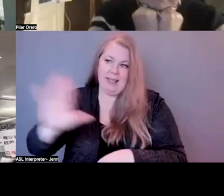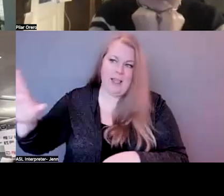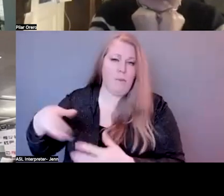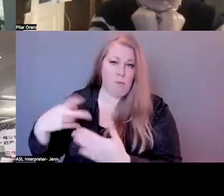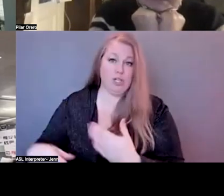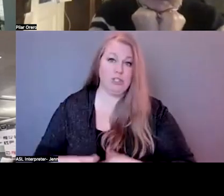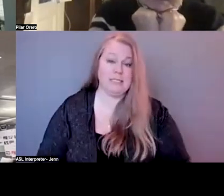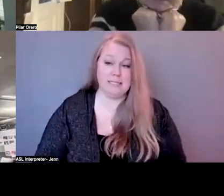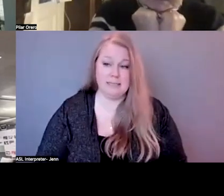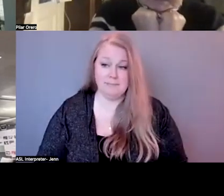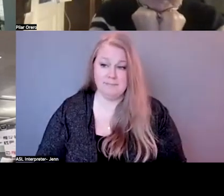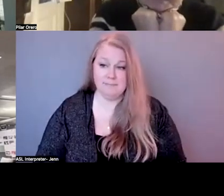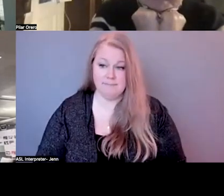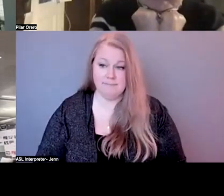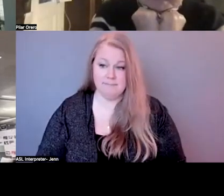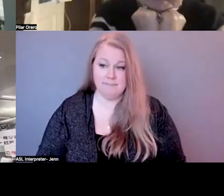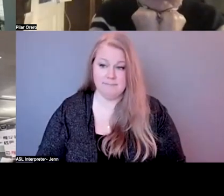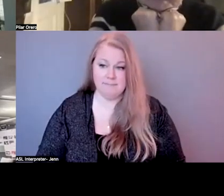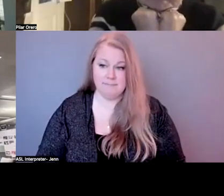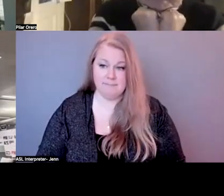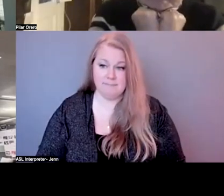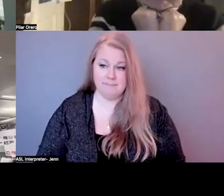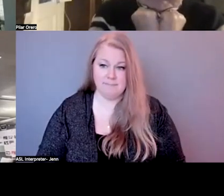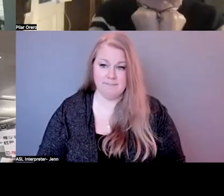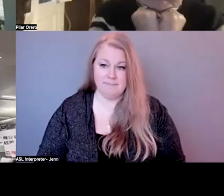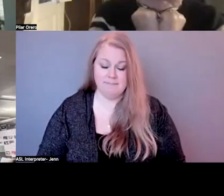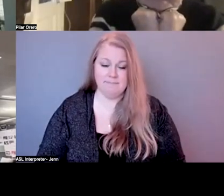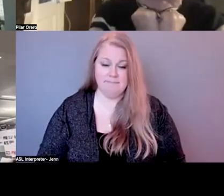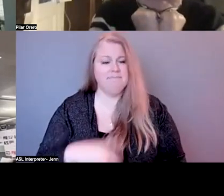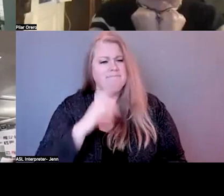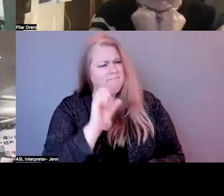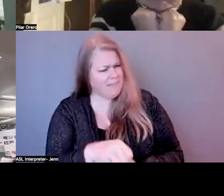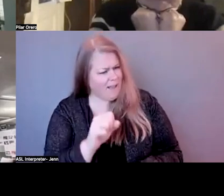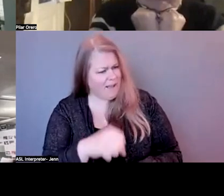Absolutely love that, Yuhang.